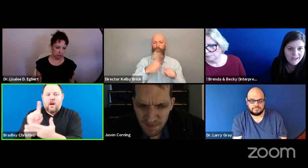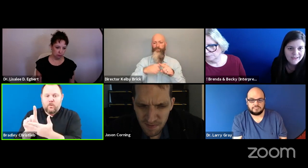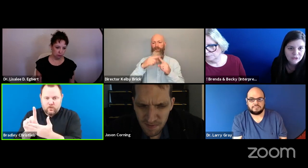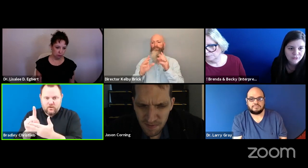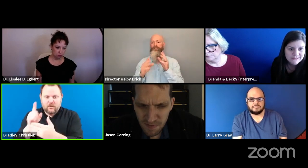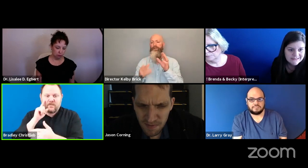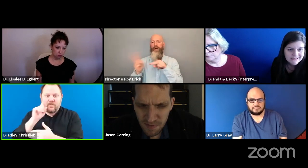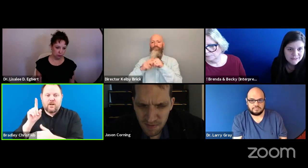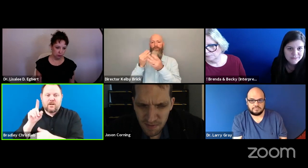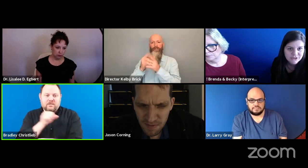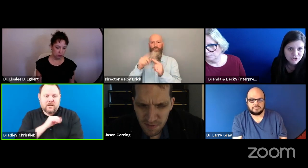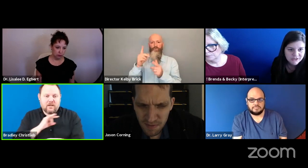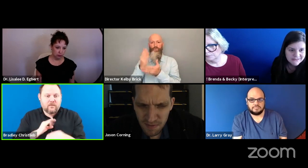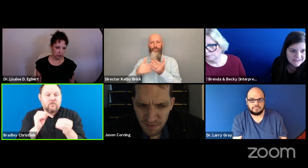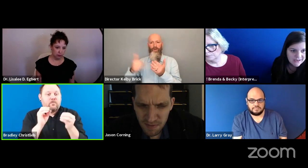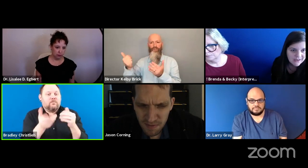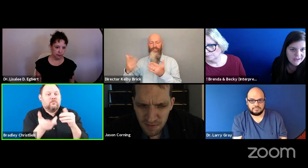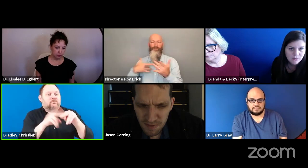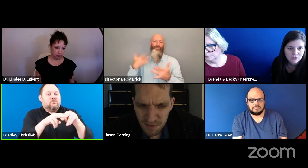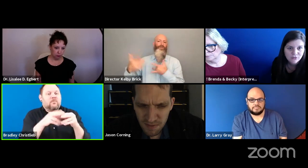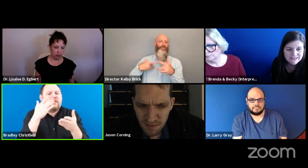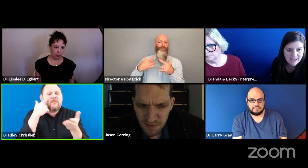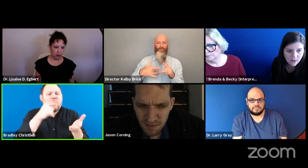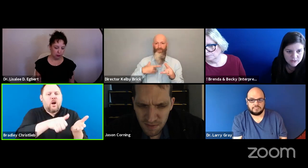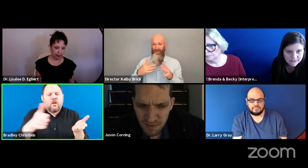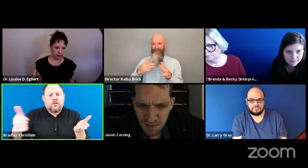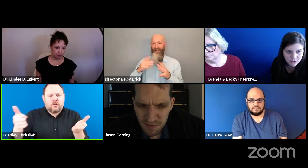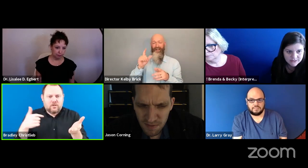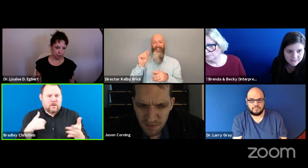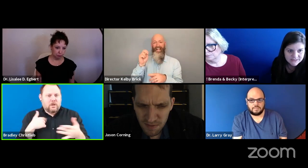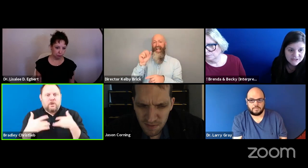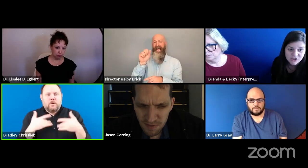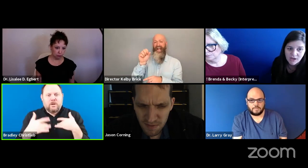We had increased their positions, increased the hours for that part-time position.